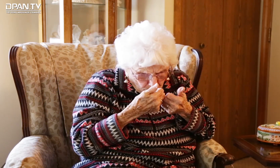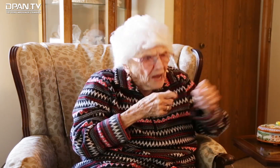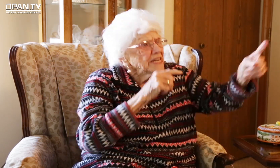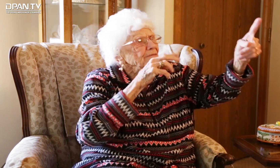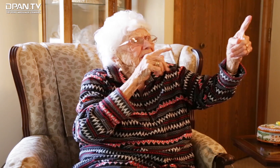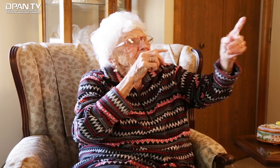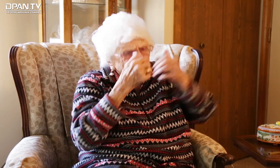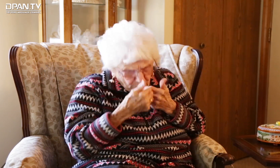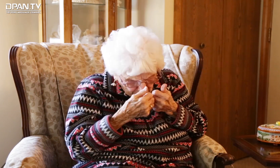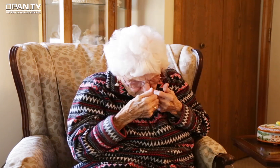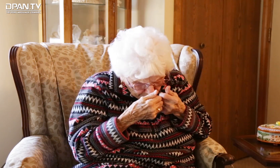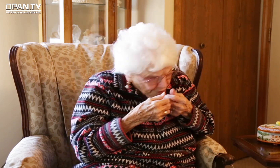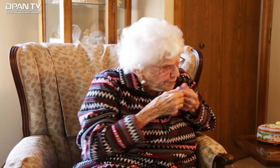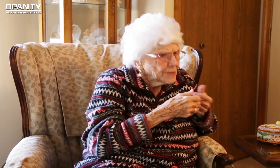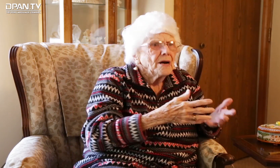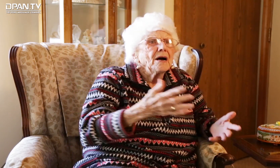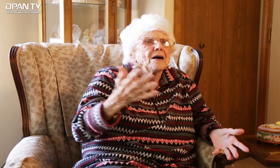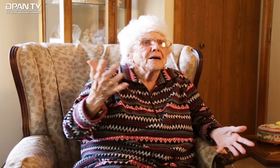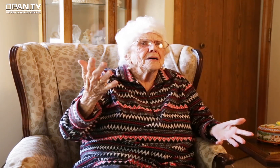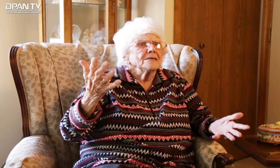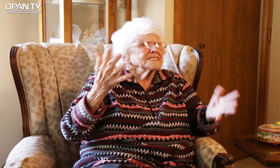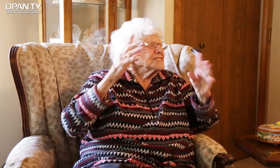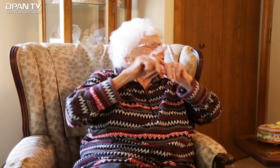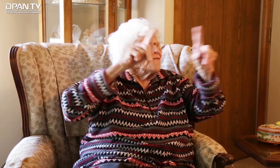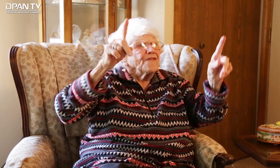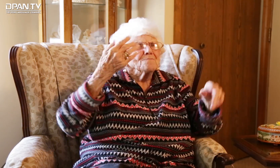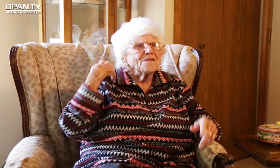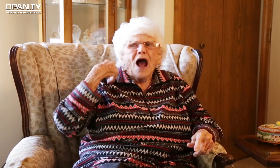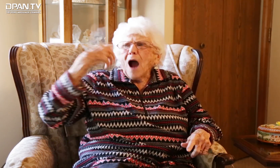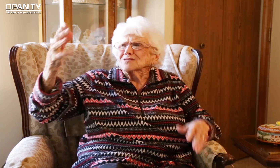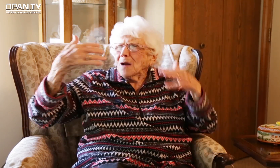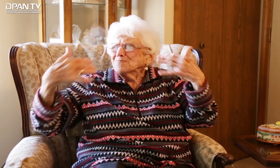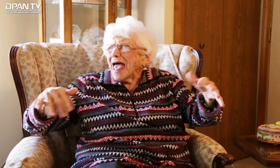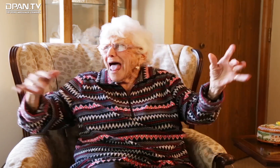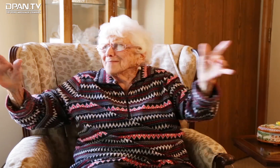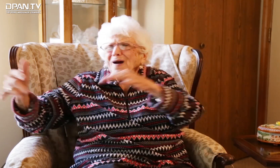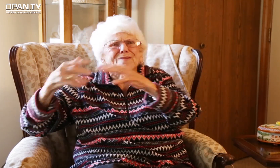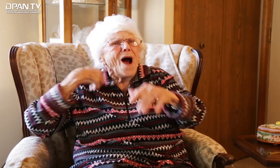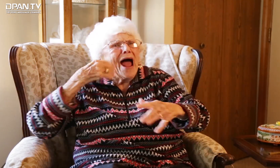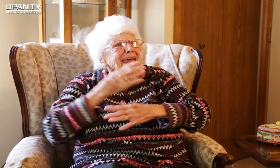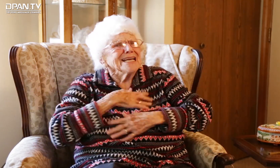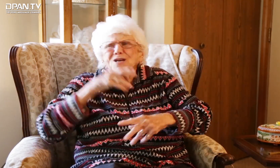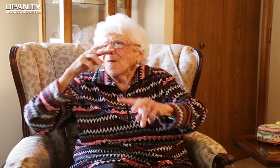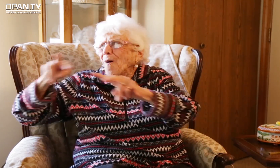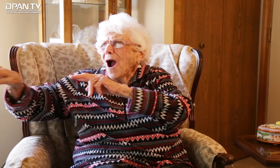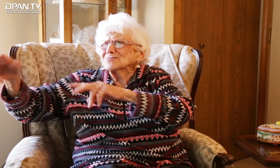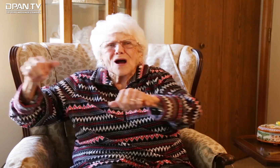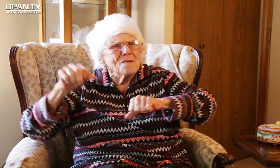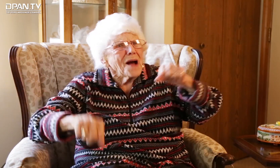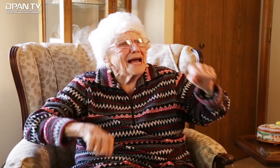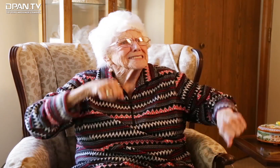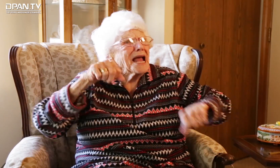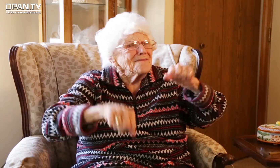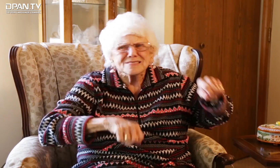TEXTING. TELEVISION. Back to the phone. It was different before... we had children outside playing around.